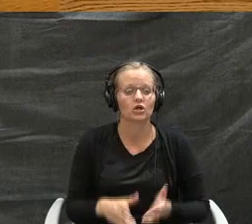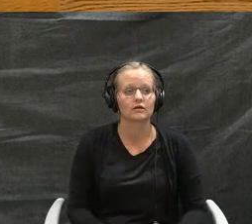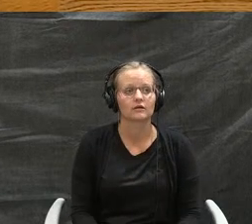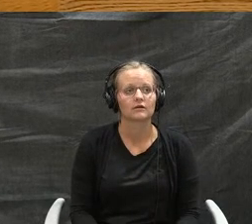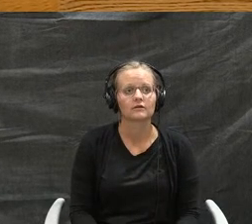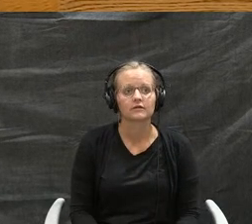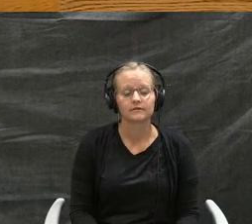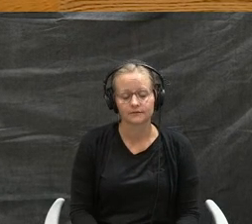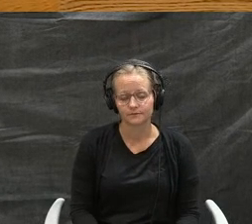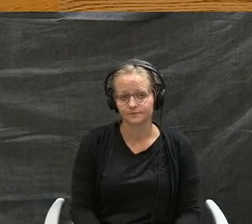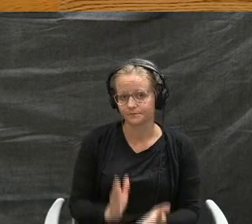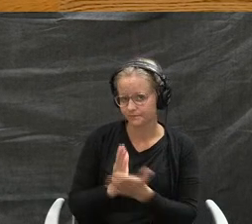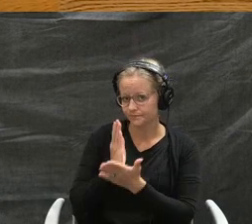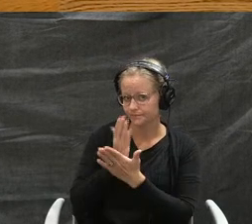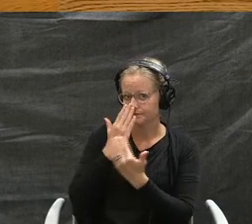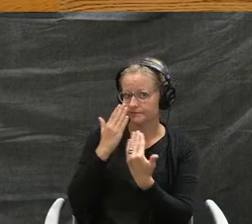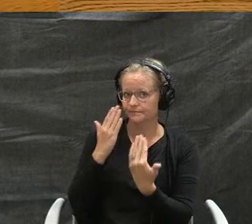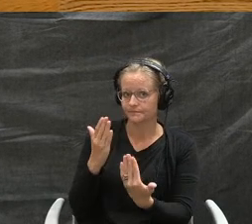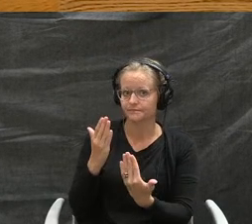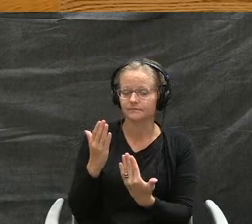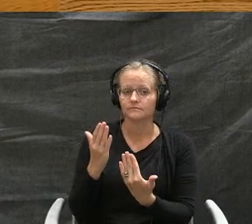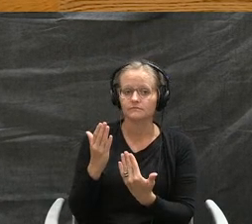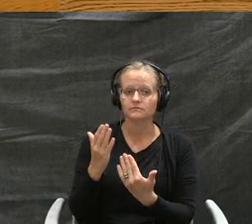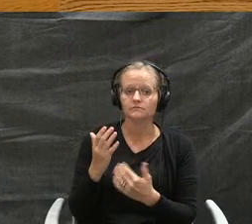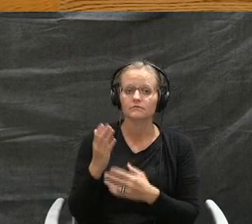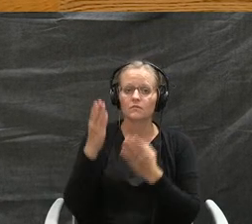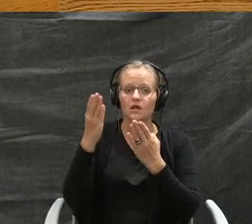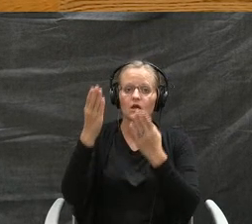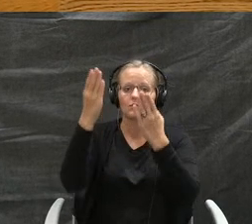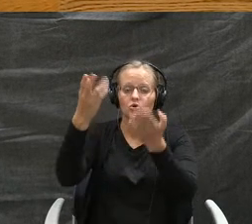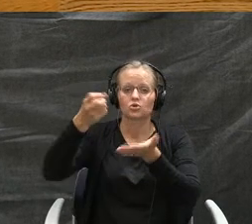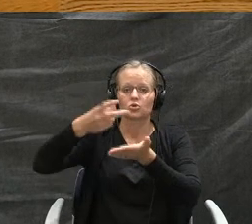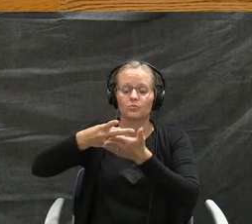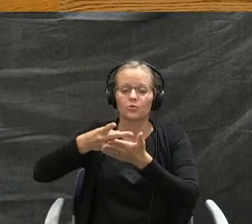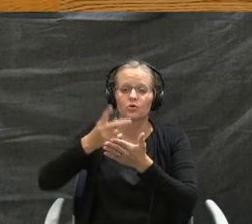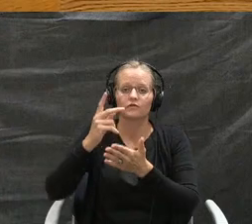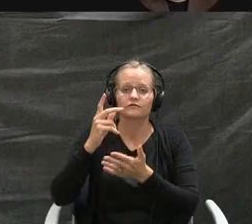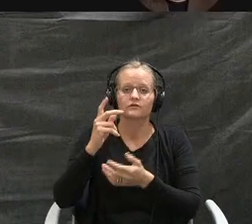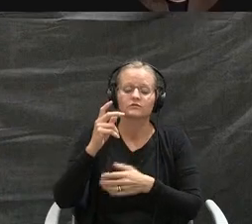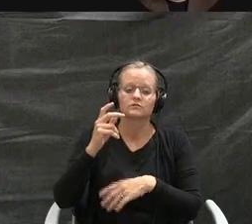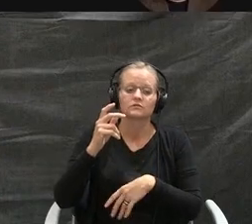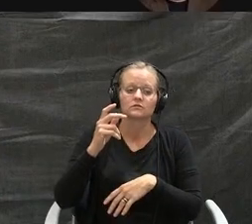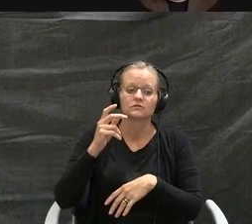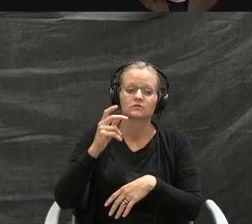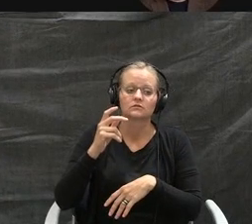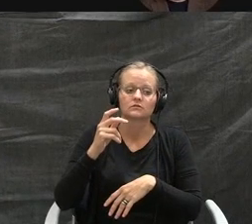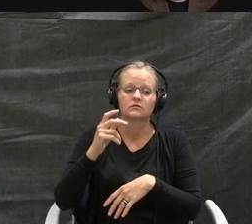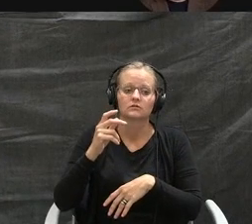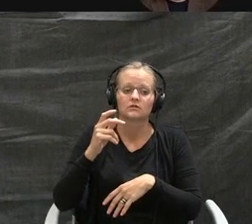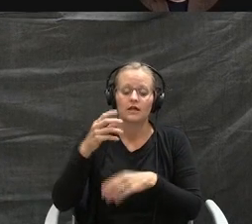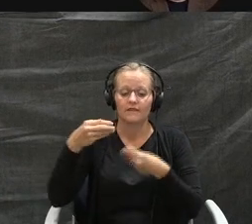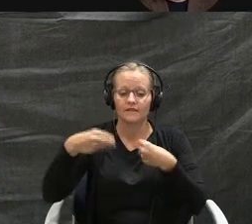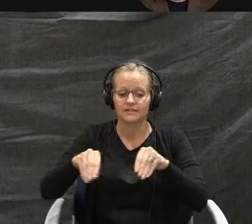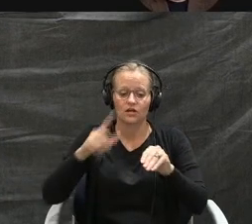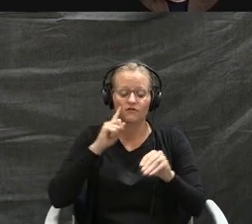Alright, thank you. May I have a motion to approve the authorization of of sale of 2020 eye certificates? Certificates